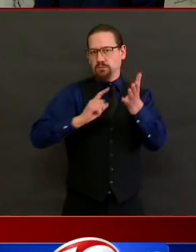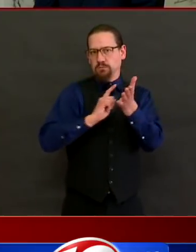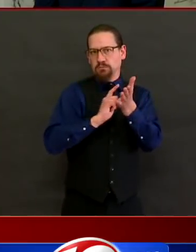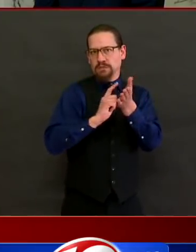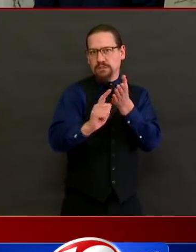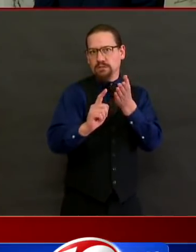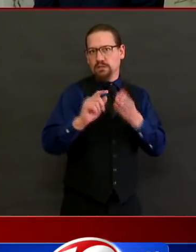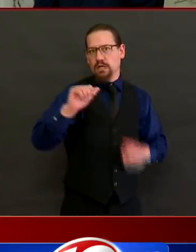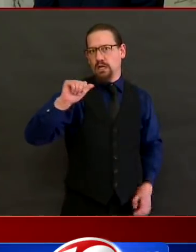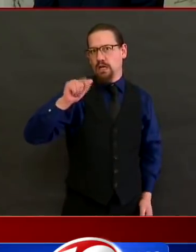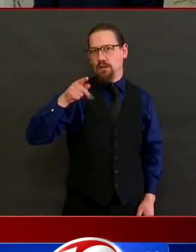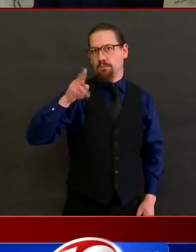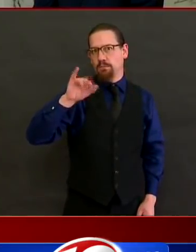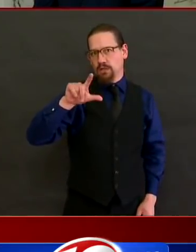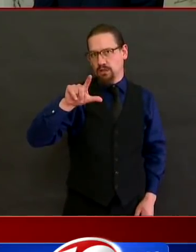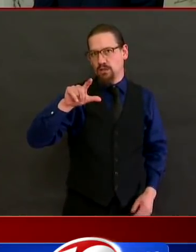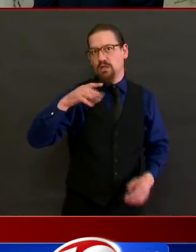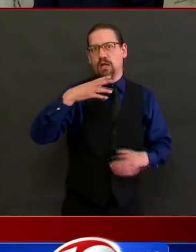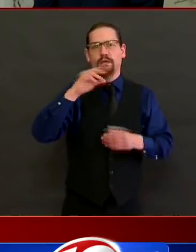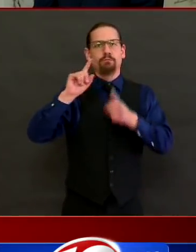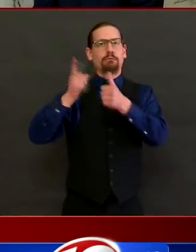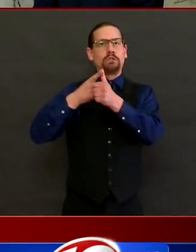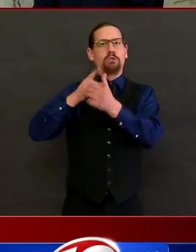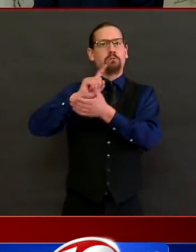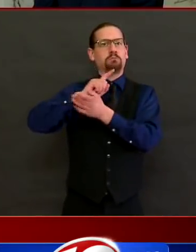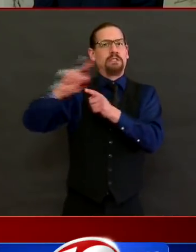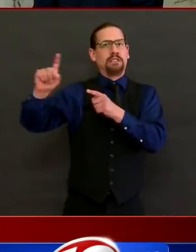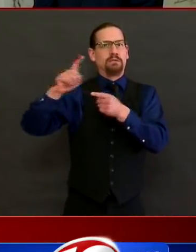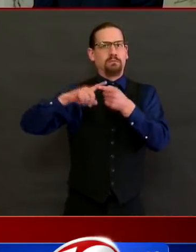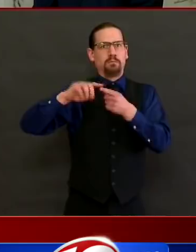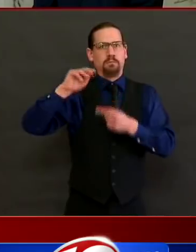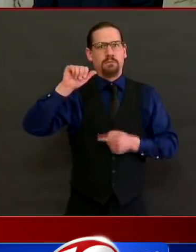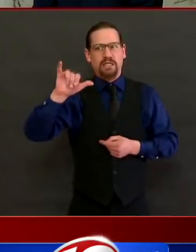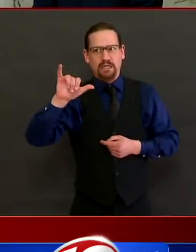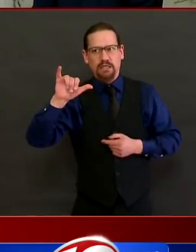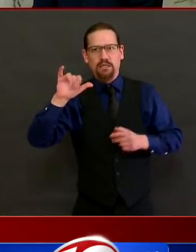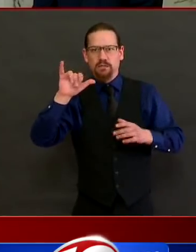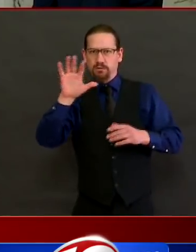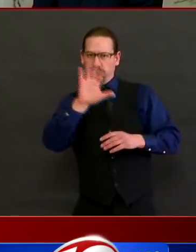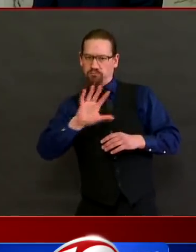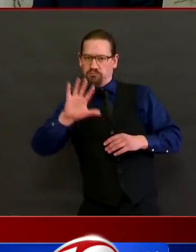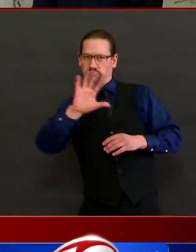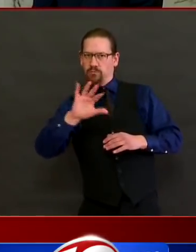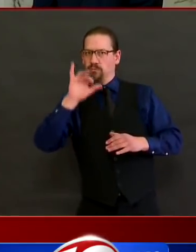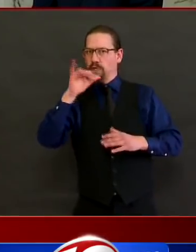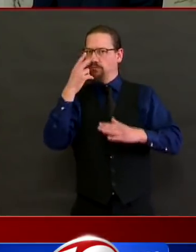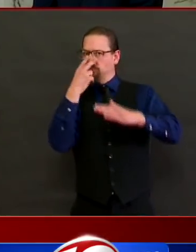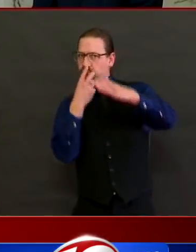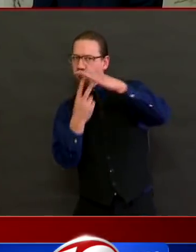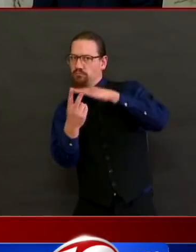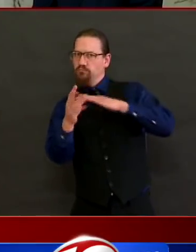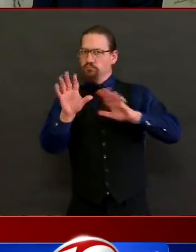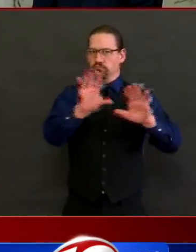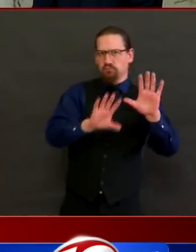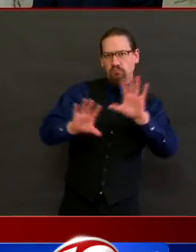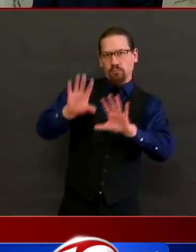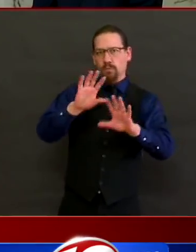I KNOW IT IS NOT BEHIND US AND I KNOW IT IS NEAR THE END OF APRIL OR IN EARLY MAY. IT ALSO MEANS THAT THESE ARE